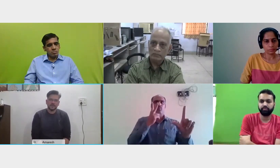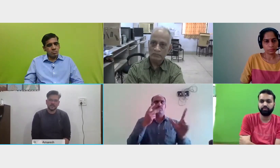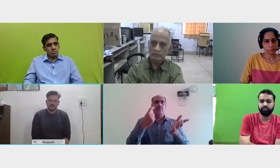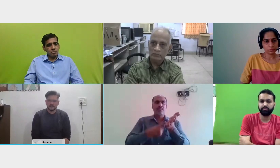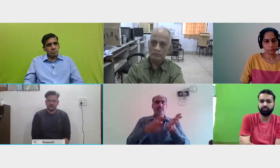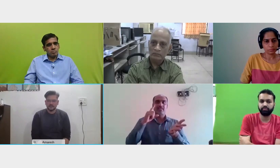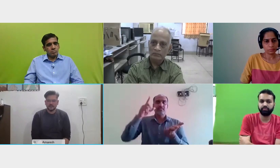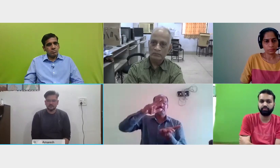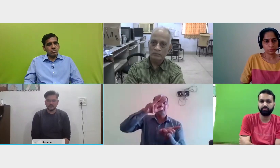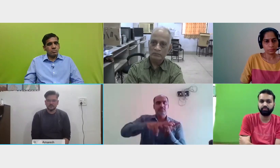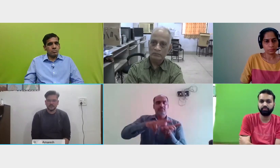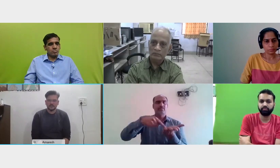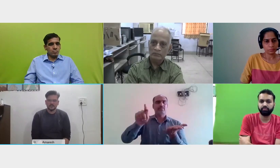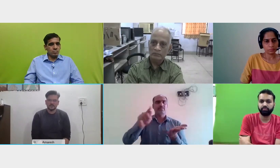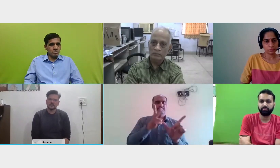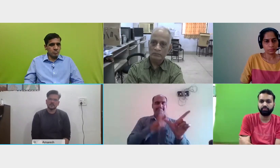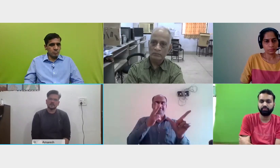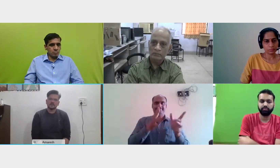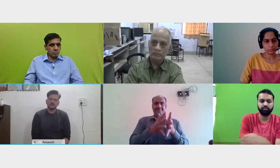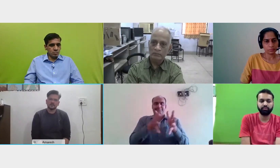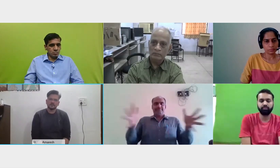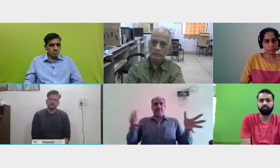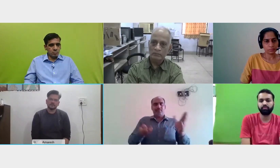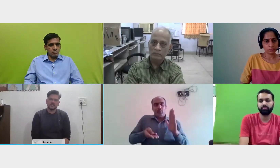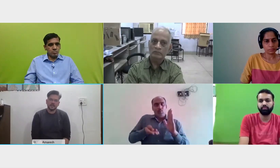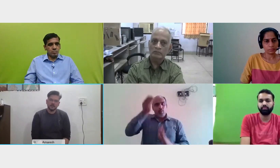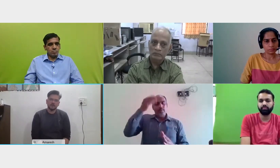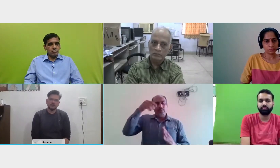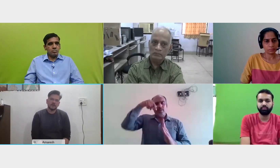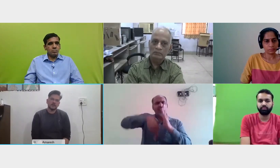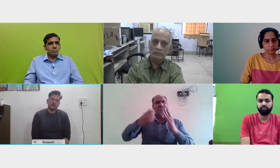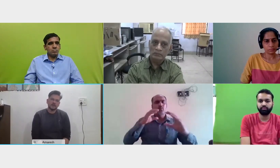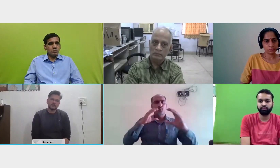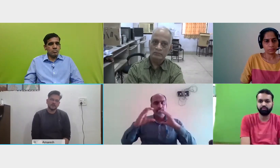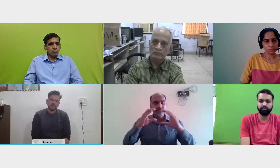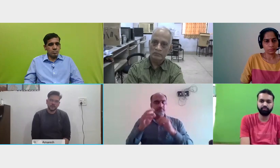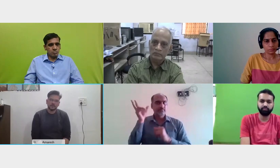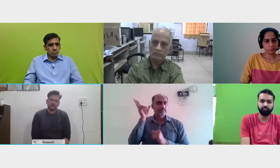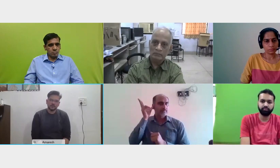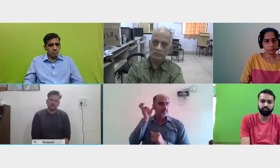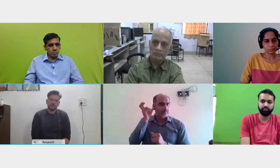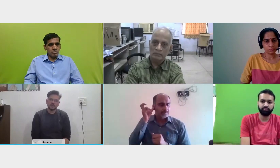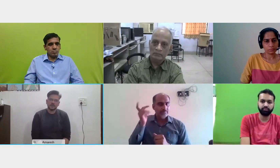of course was very less they did not have much practice so now it is a two year course